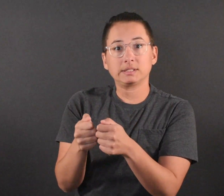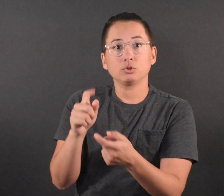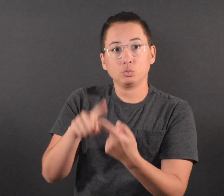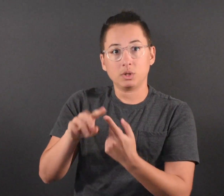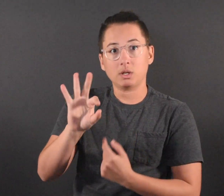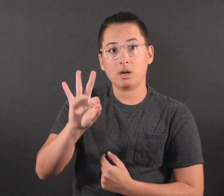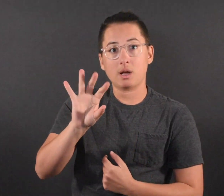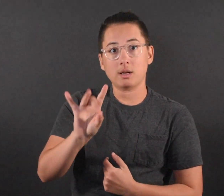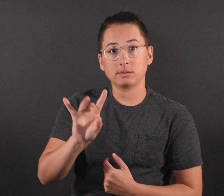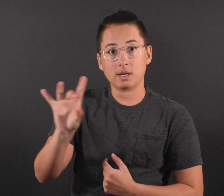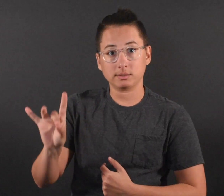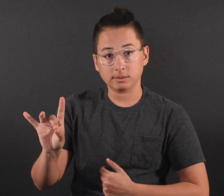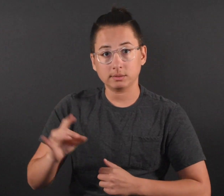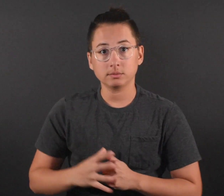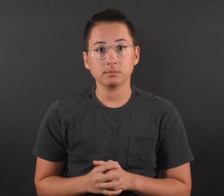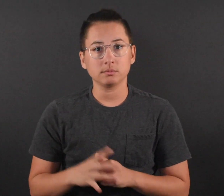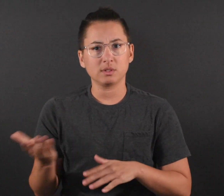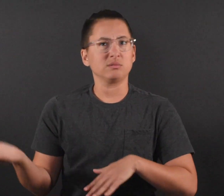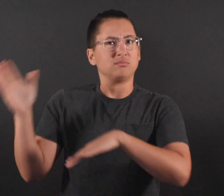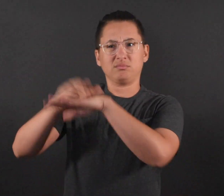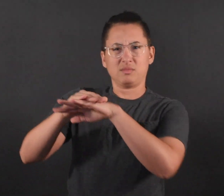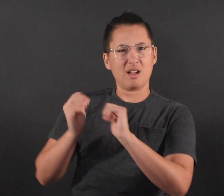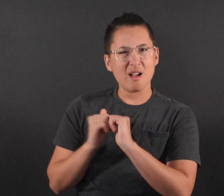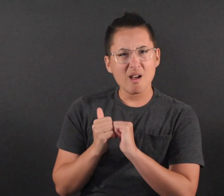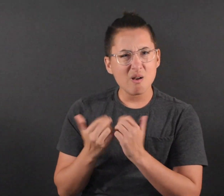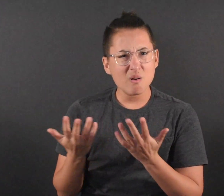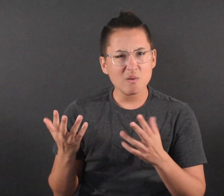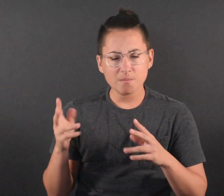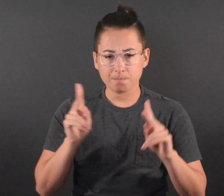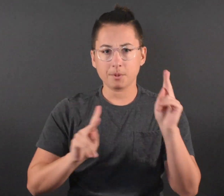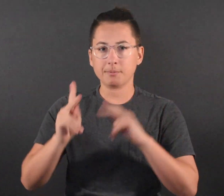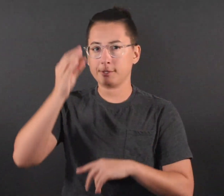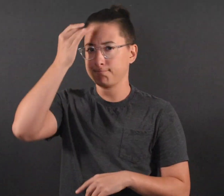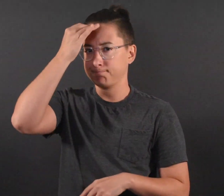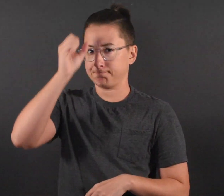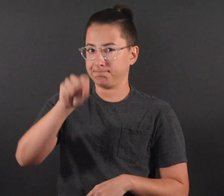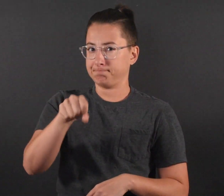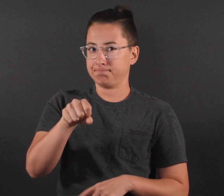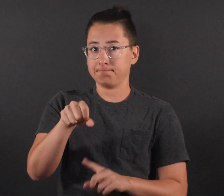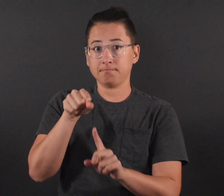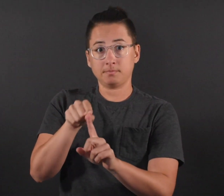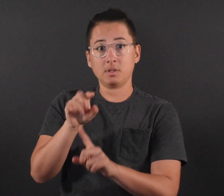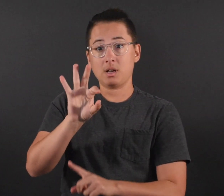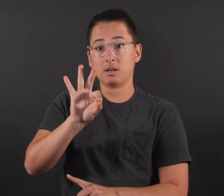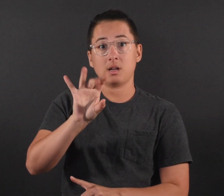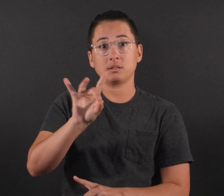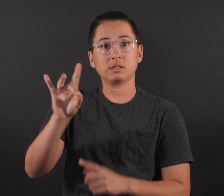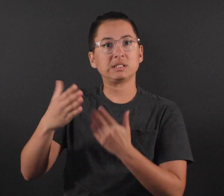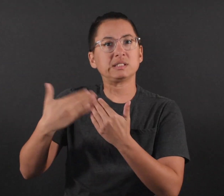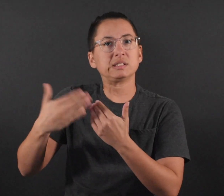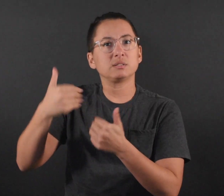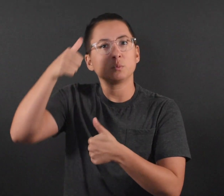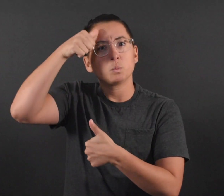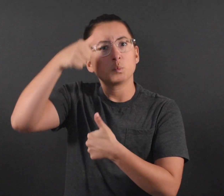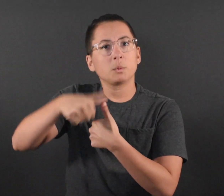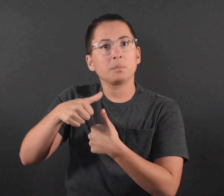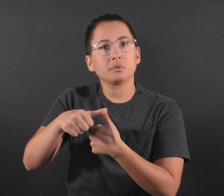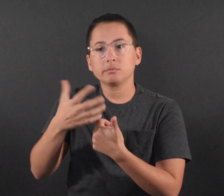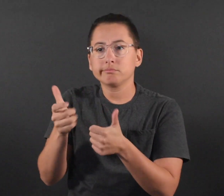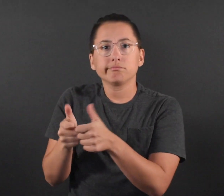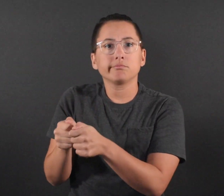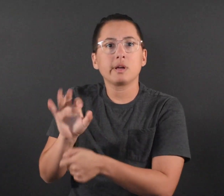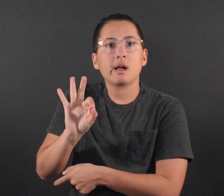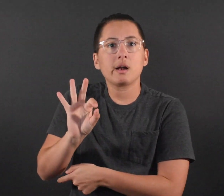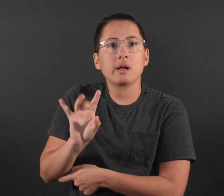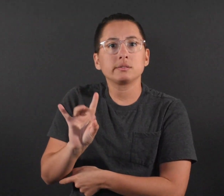in texts to 988. The increase is believed to be in large part because the new 988 dialing option made